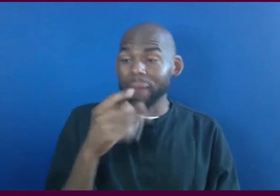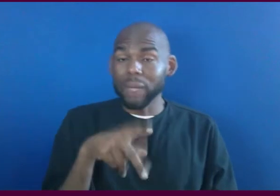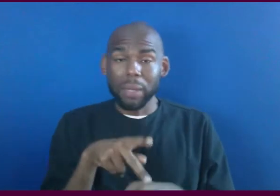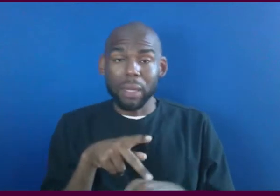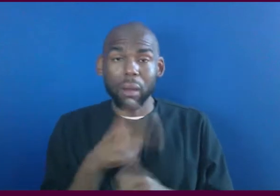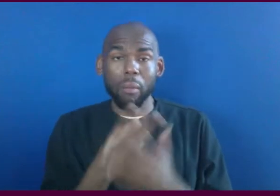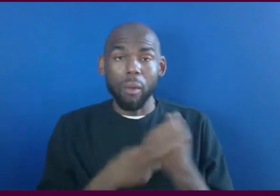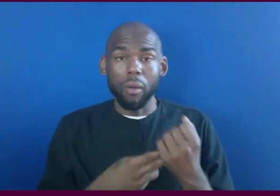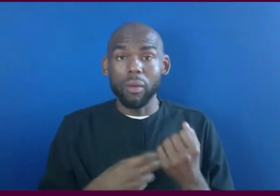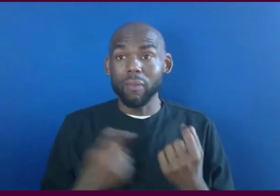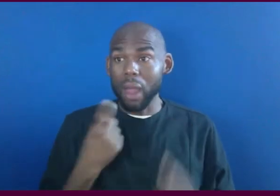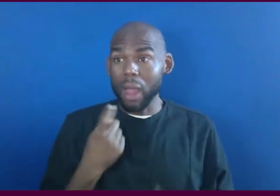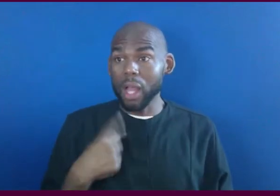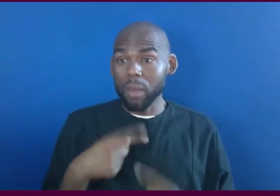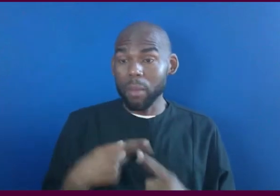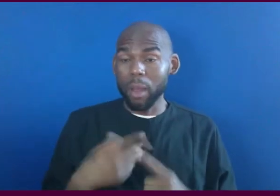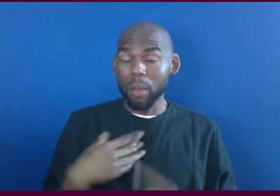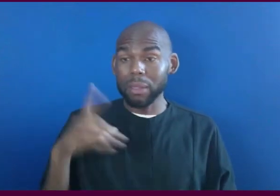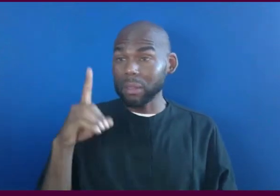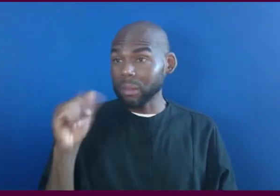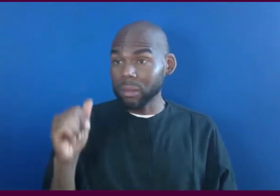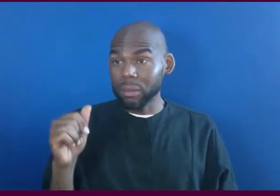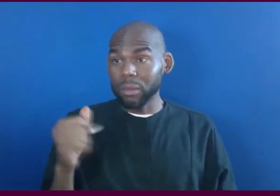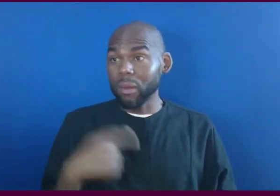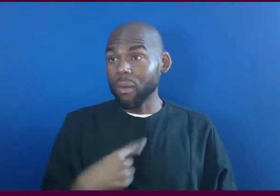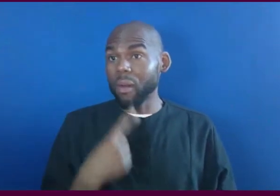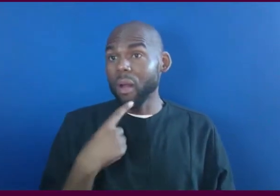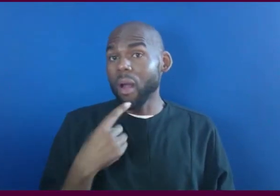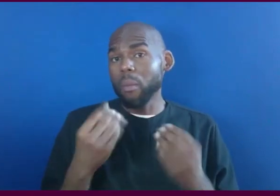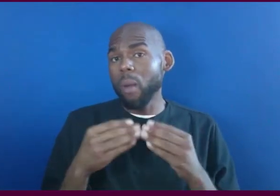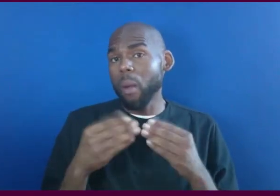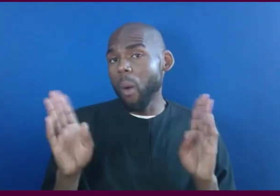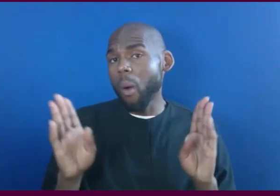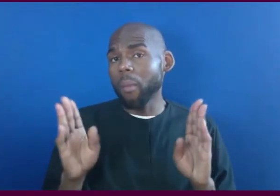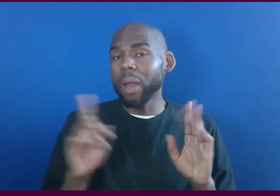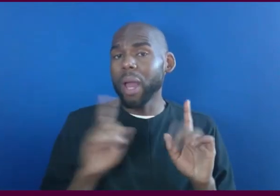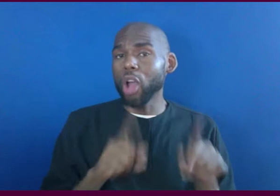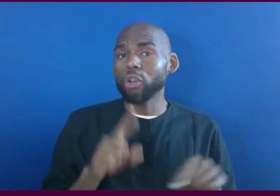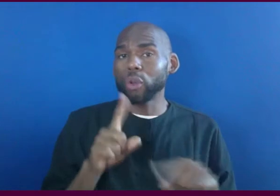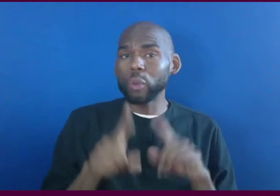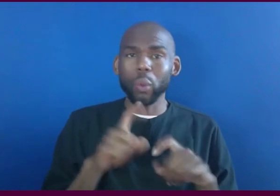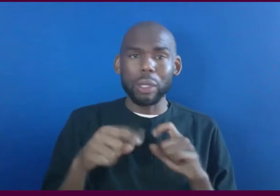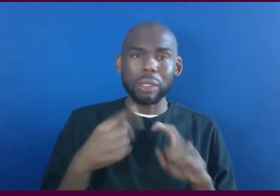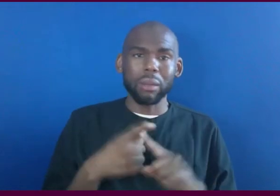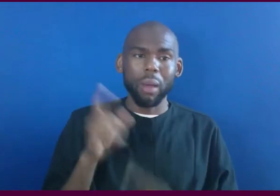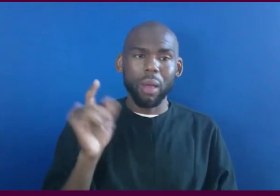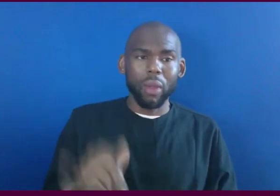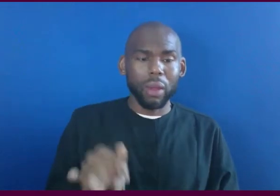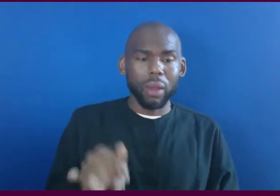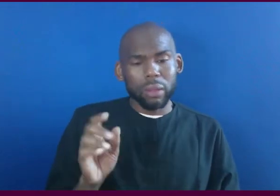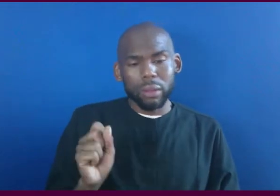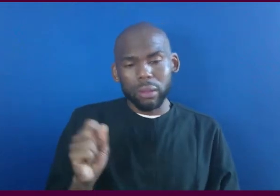They asked me about my disability. I'm pretty open about answering questions about that.